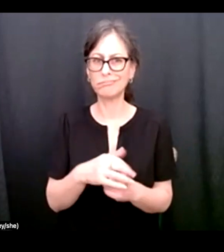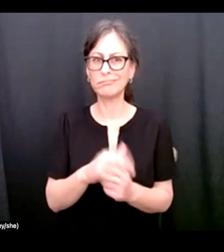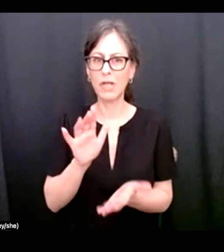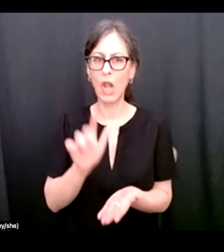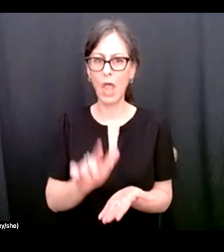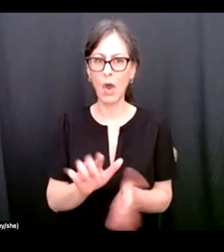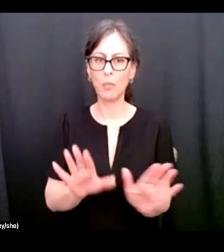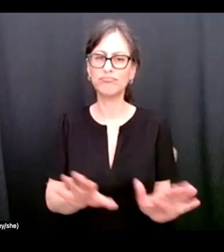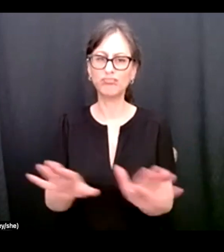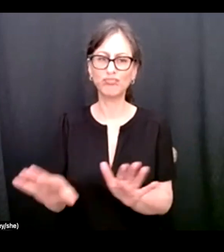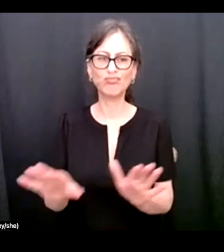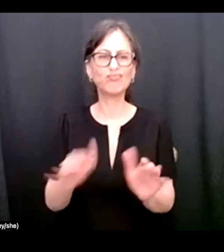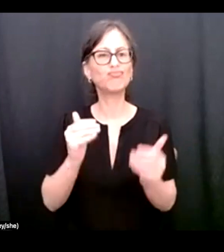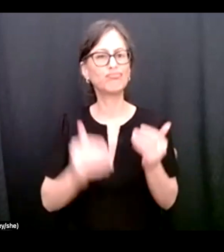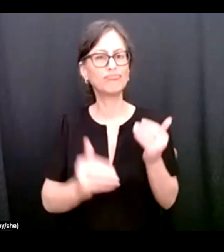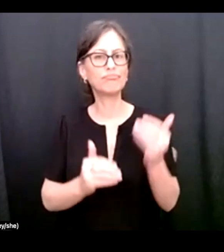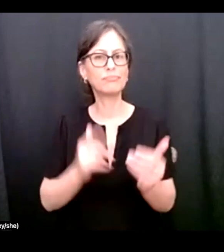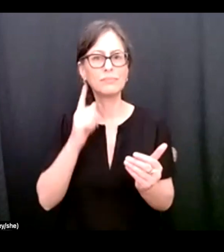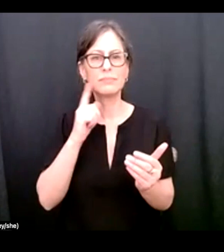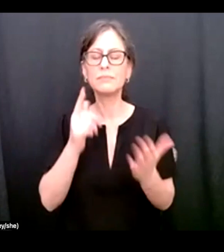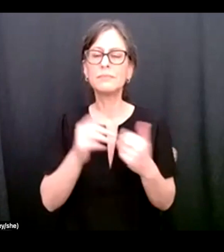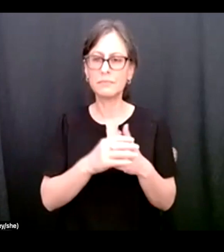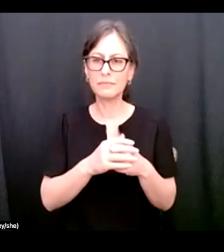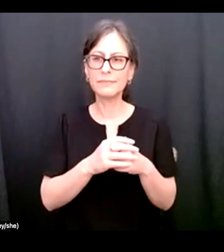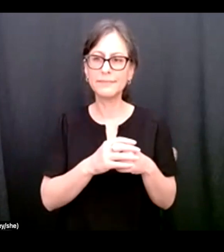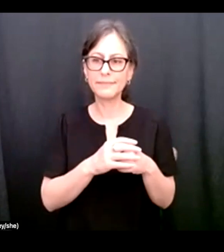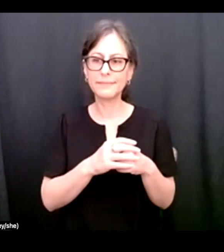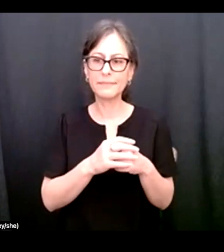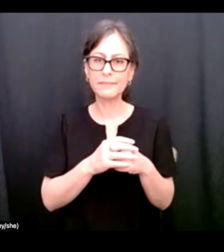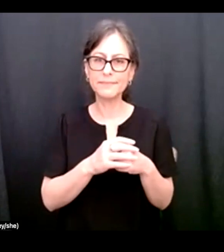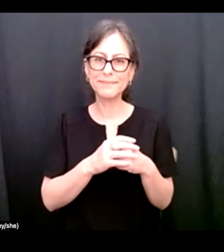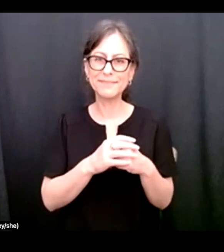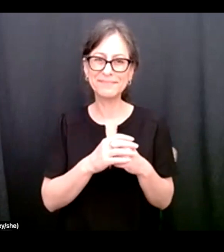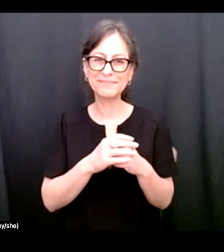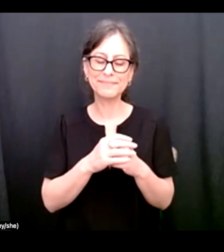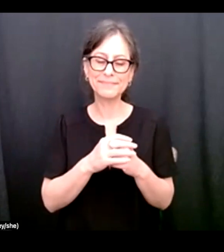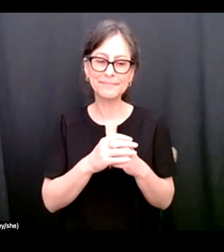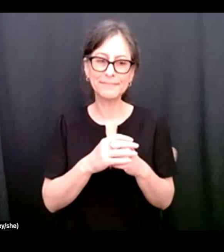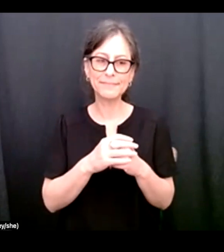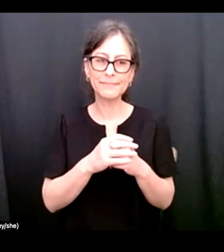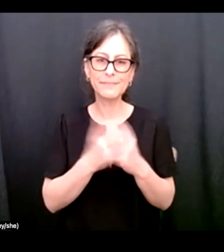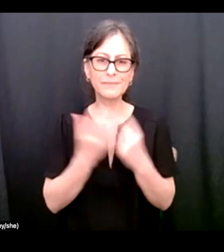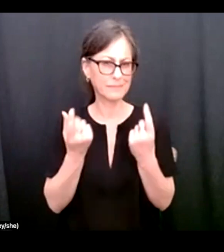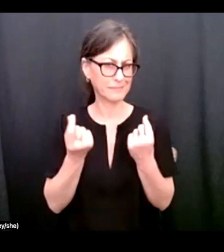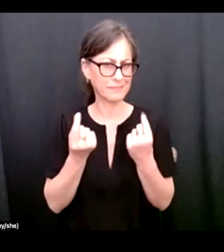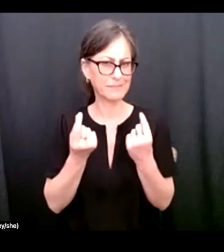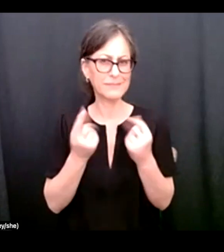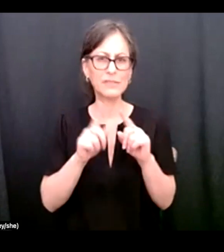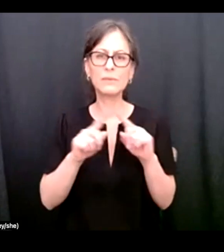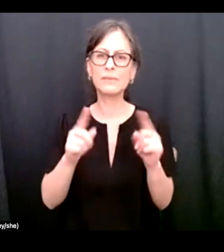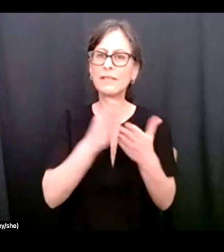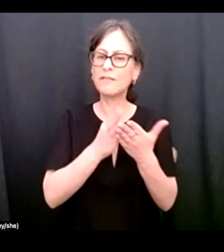really steps to a poem and really putting the elements together and by the end of our time,